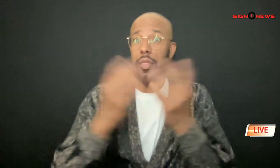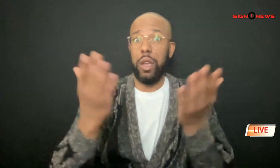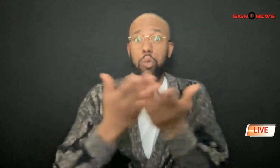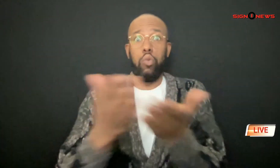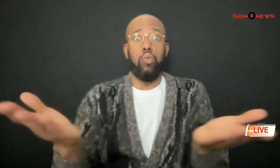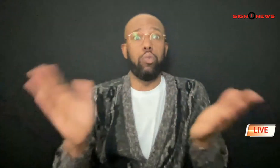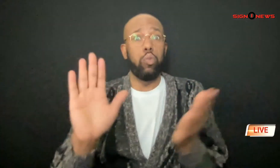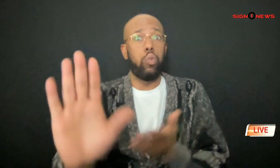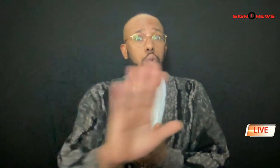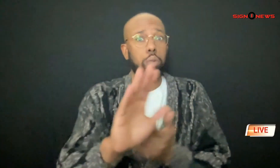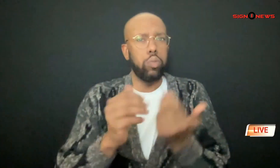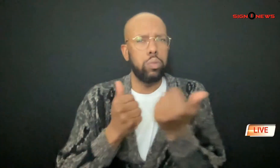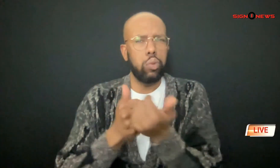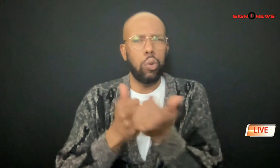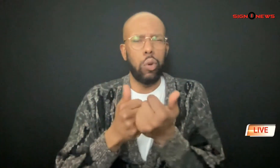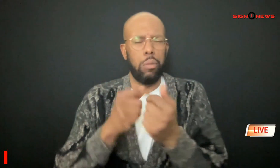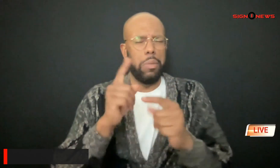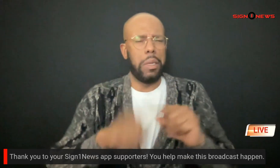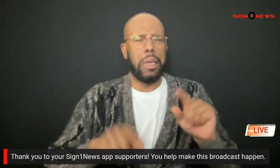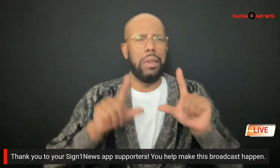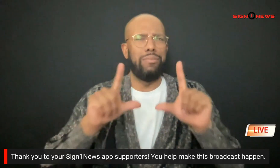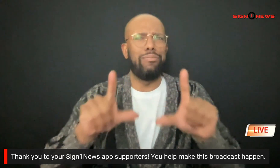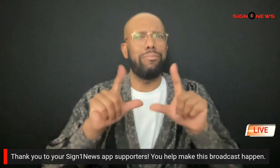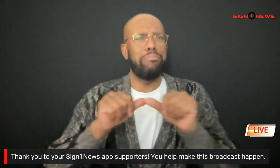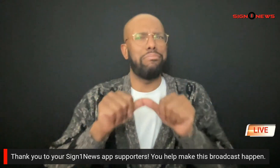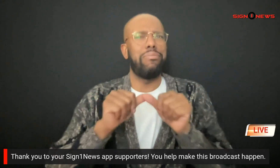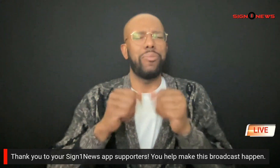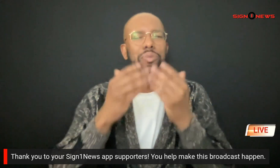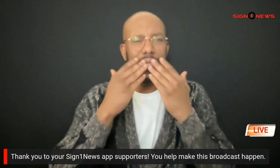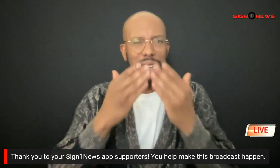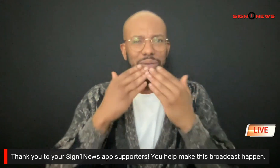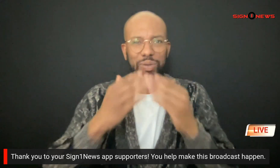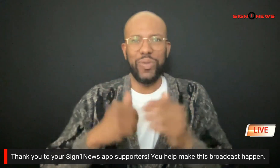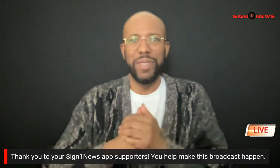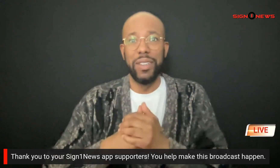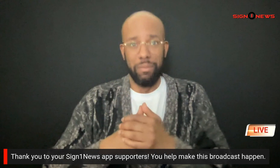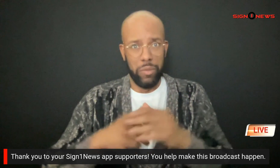a big thank you to our Sign1News app supporters you help make this broadcast happen